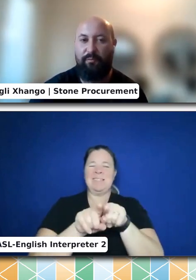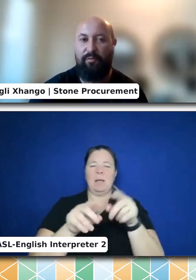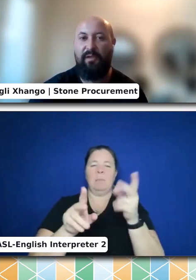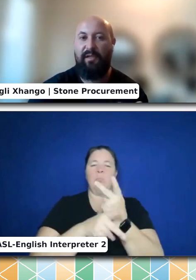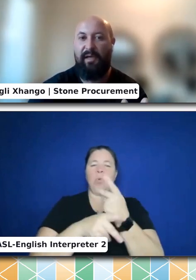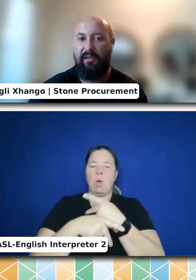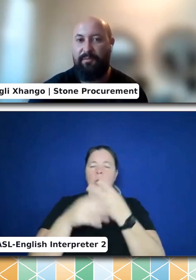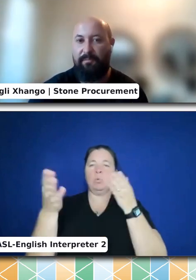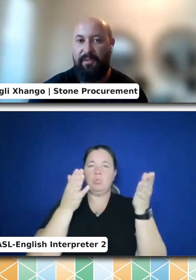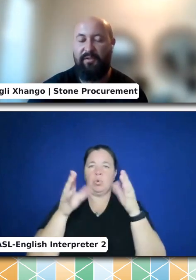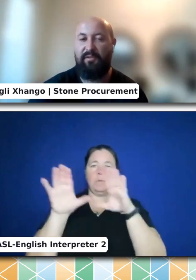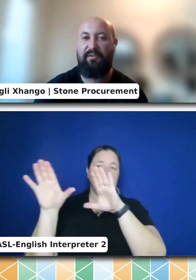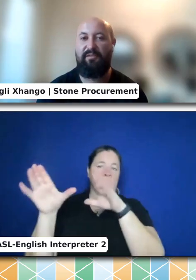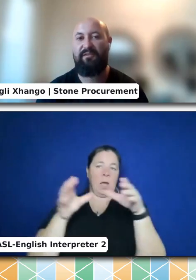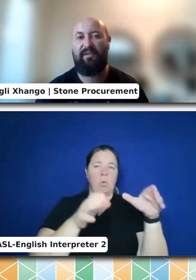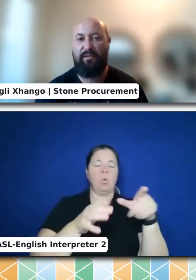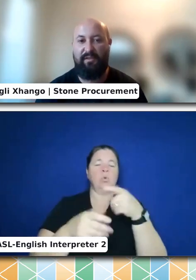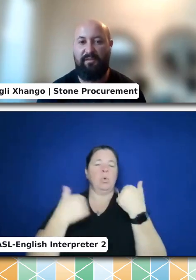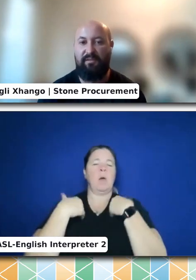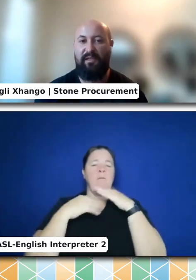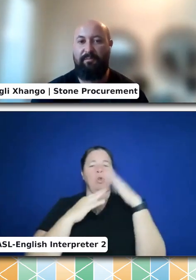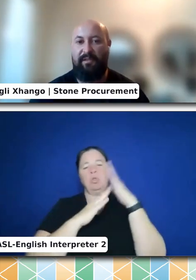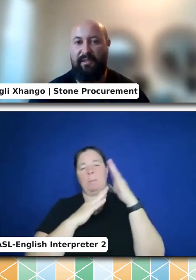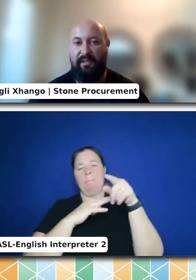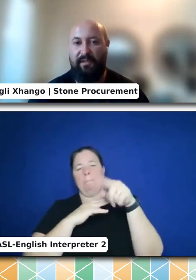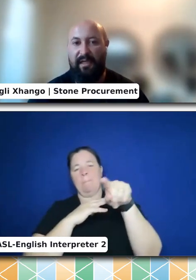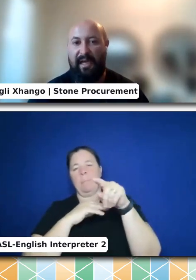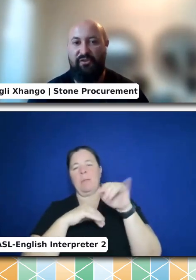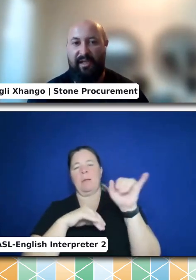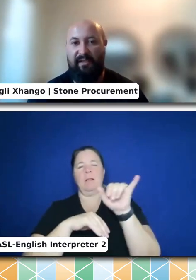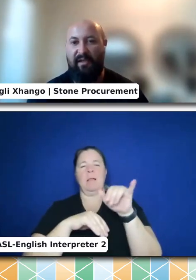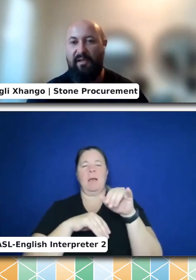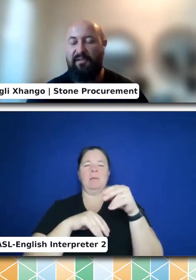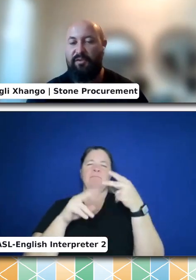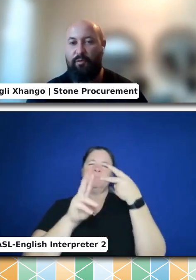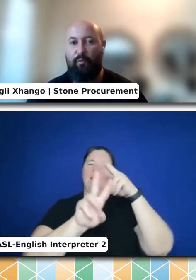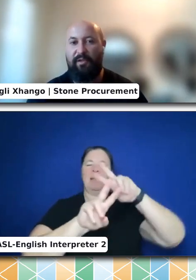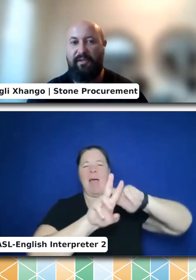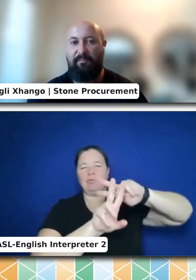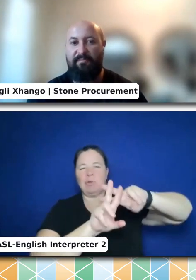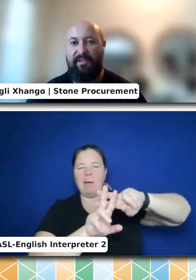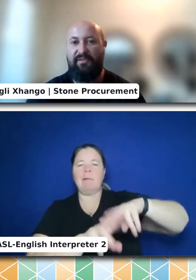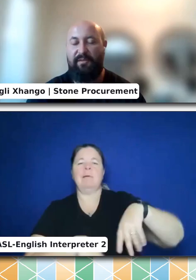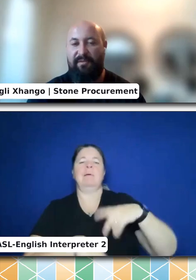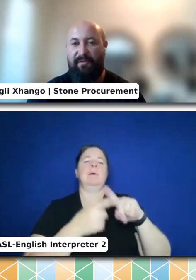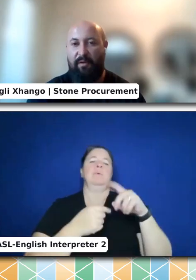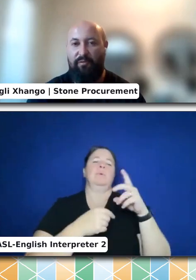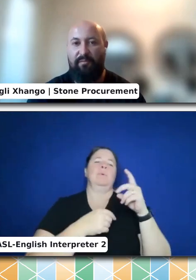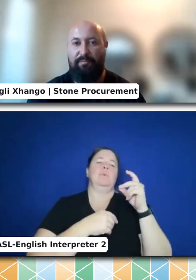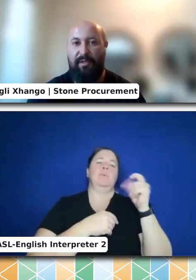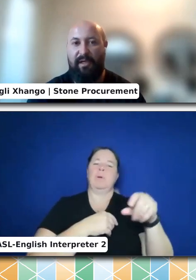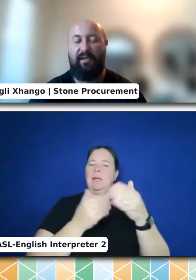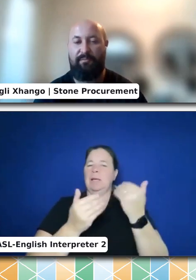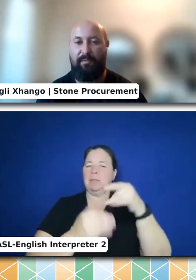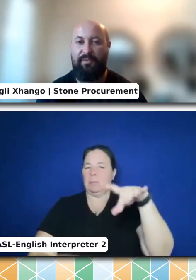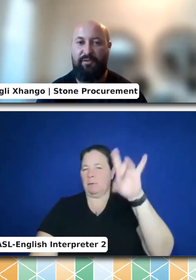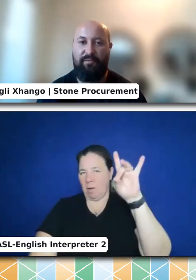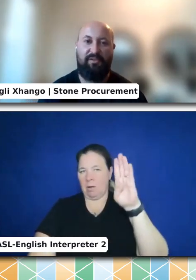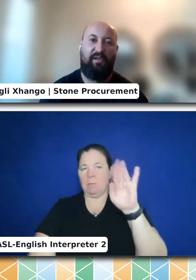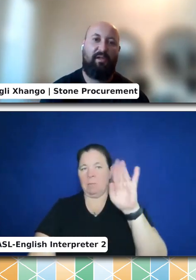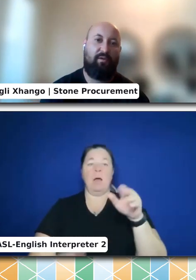Had up top there. Think of these as kind of being, like, a hashtag to quickly and easily be found by either public service.